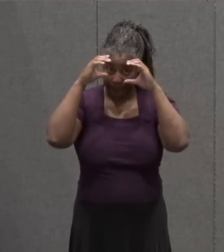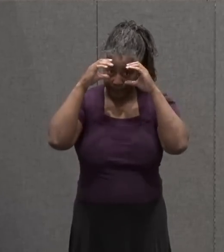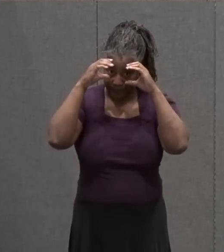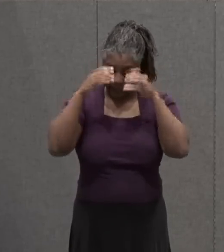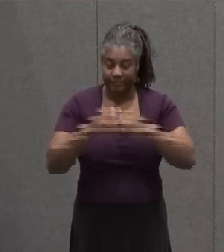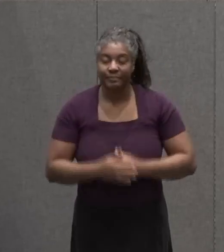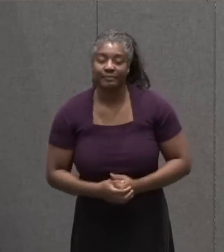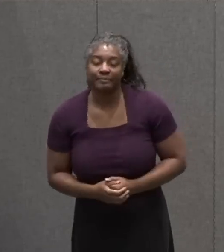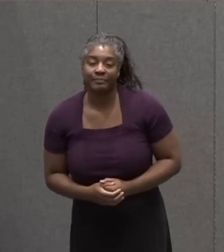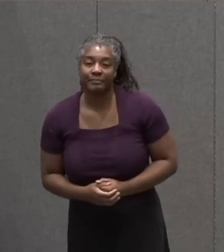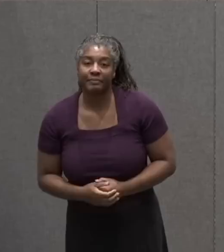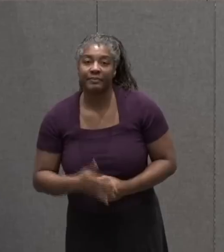my